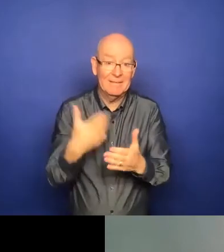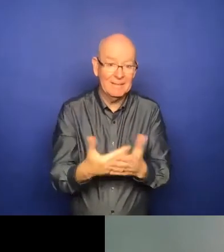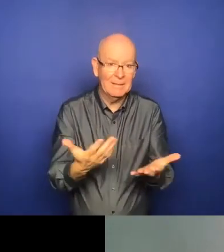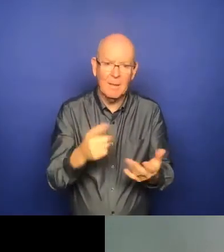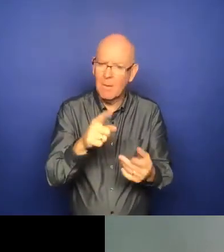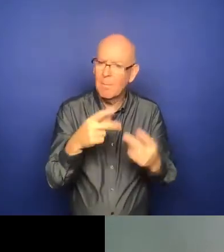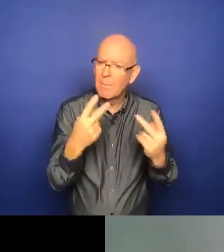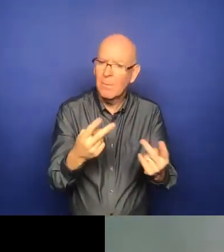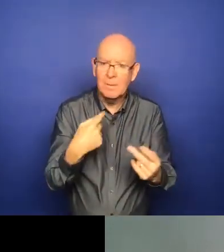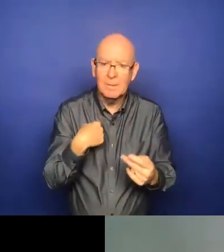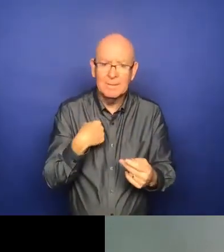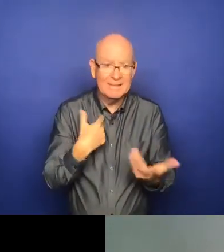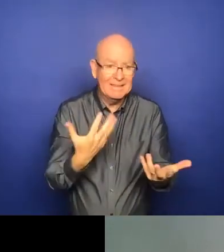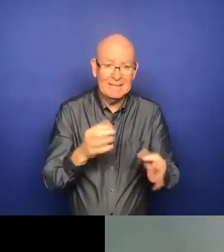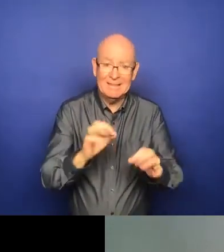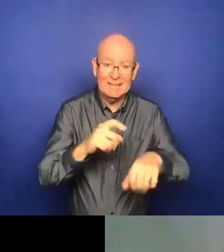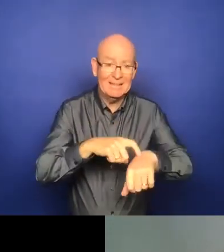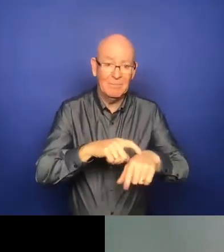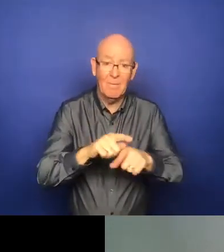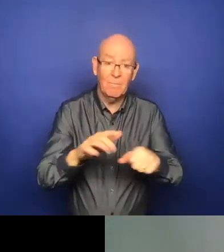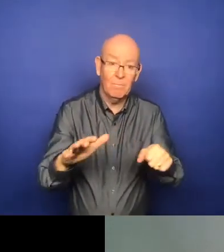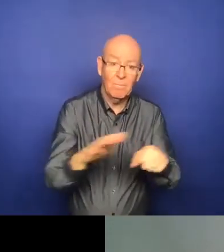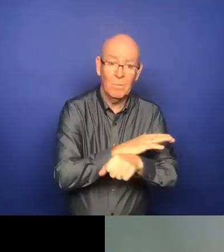. It's extremely important that translation by an